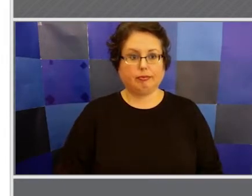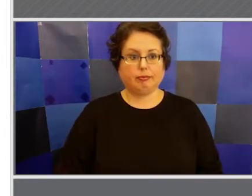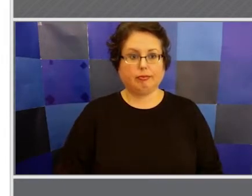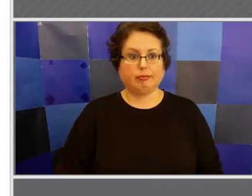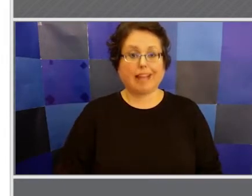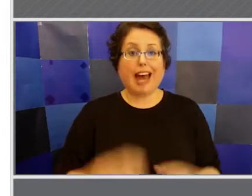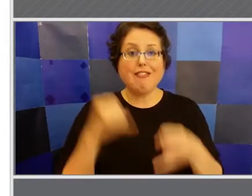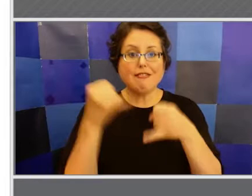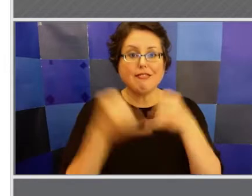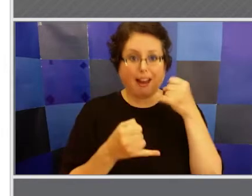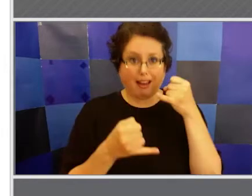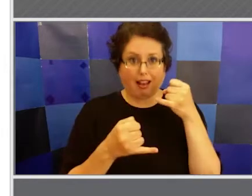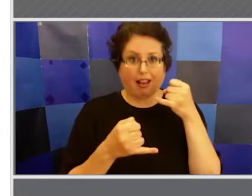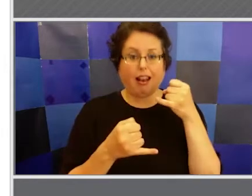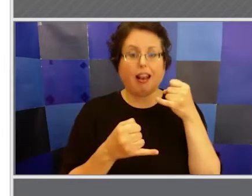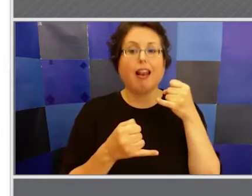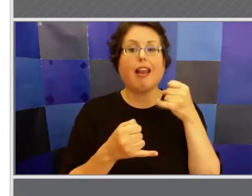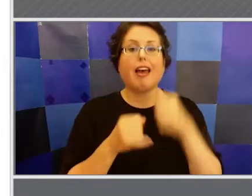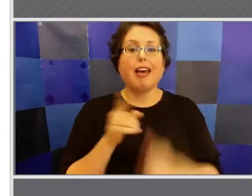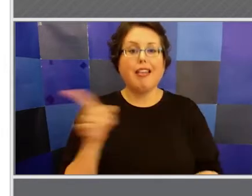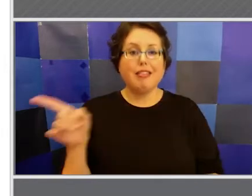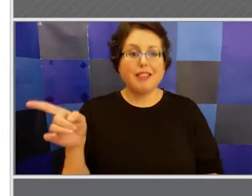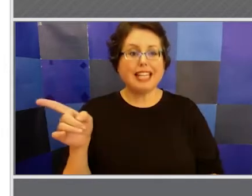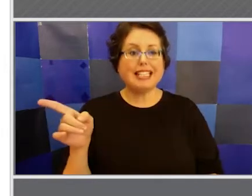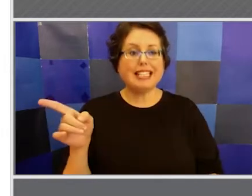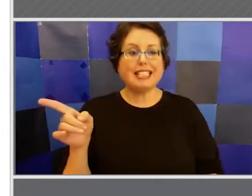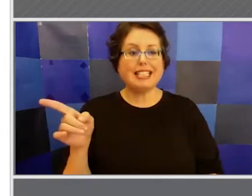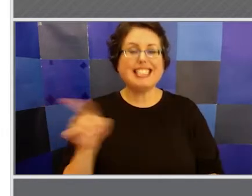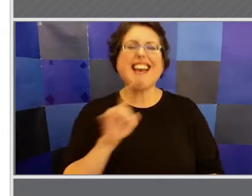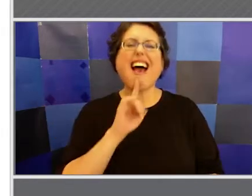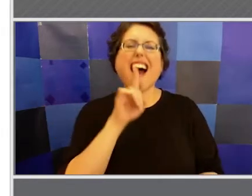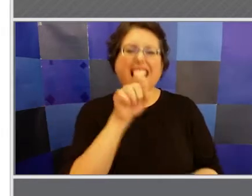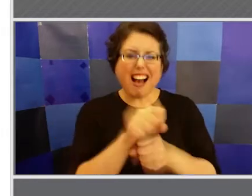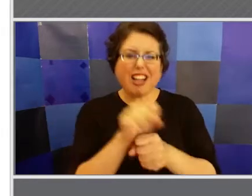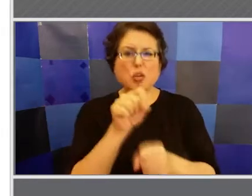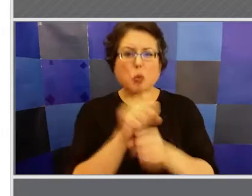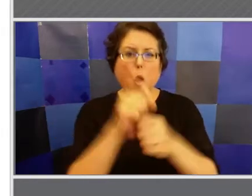asset is implemented. And then finally, this list here are the actual criteria that are used by the capital program